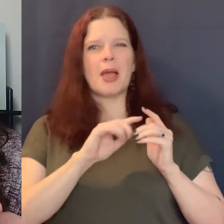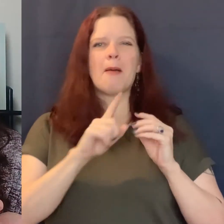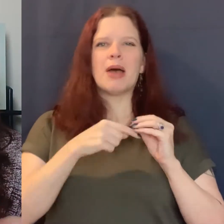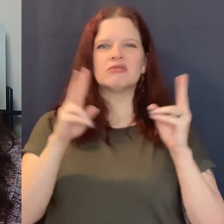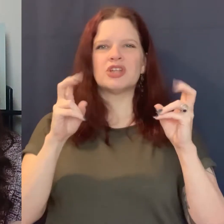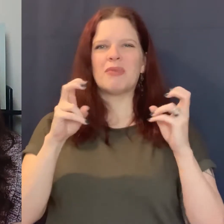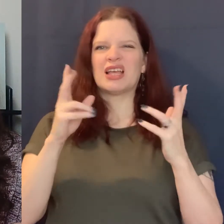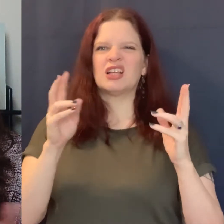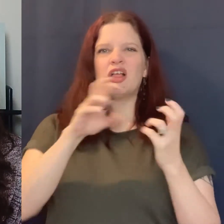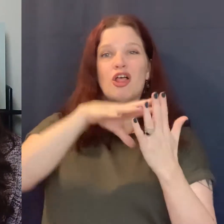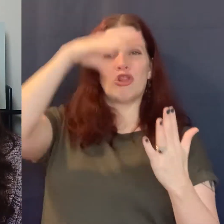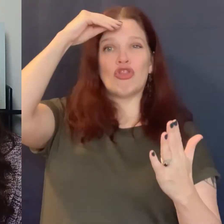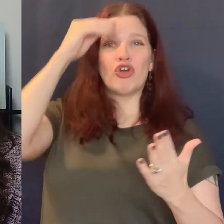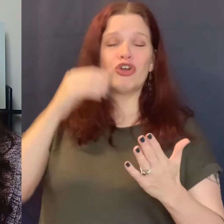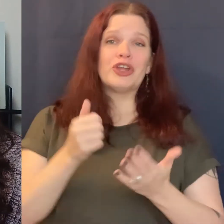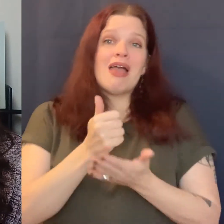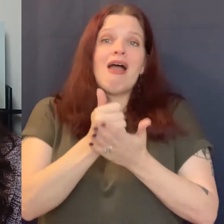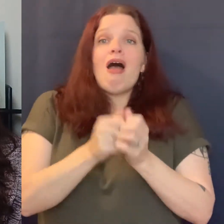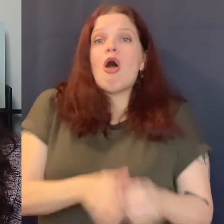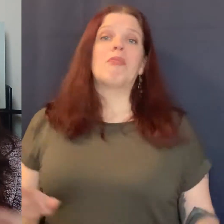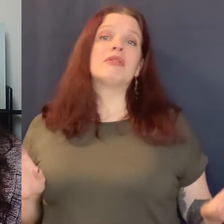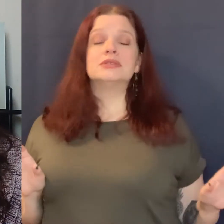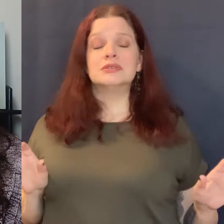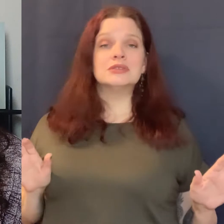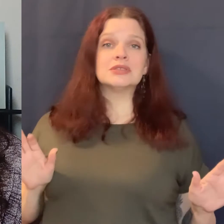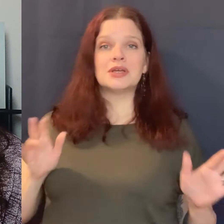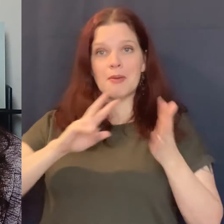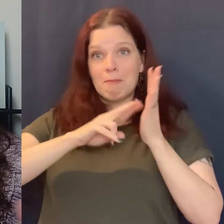learned helplessness. This is the idea that sometimes we can move through life and we